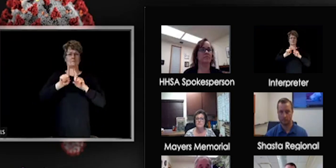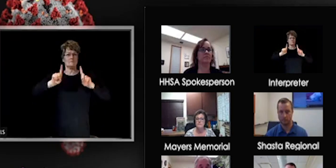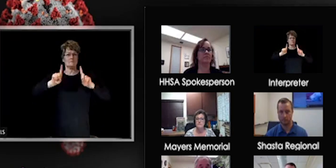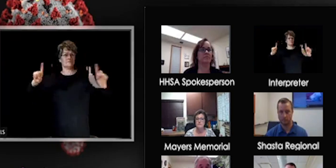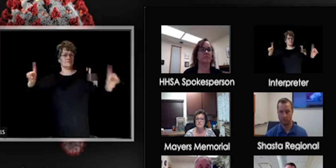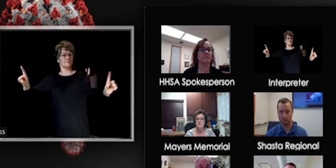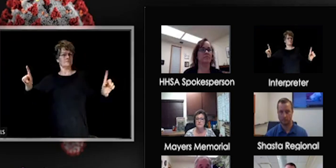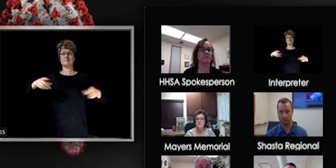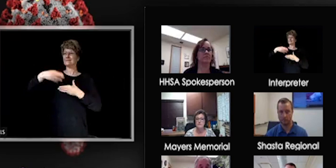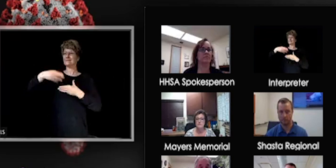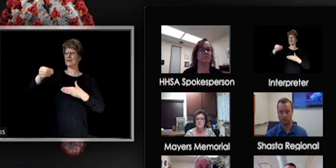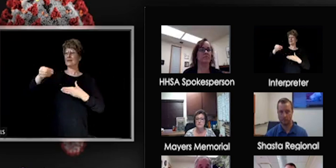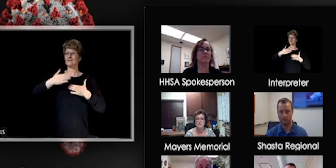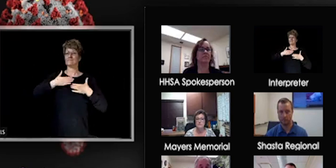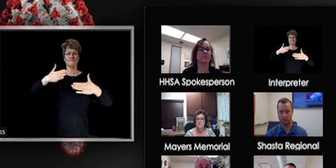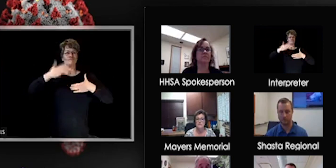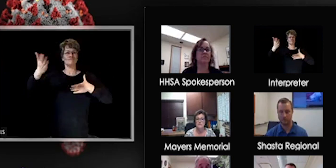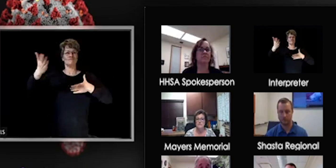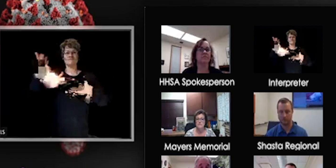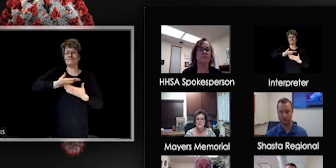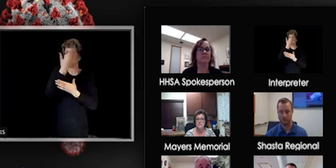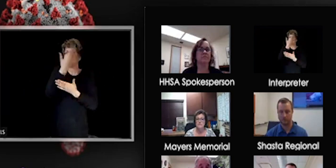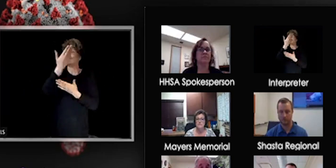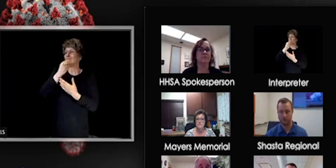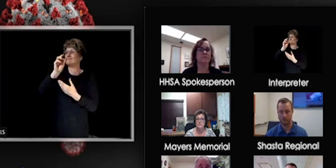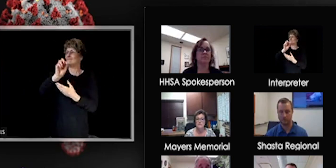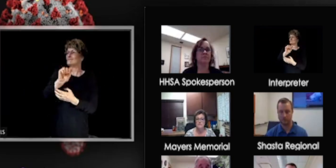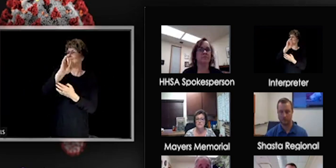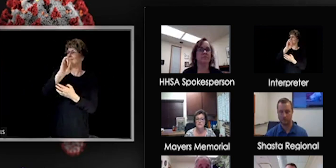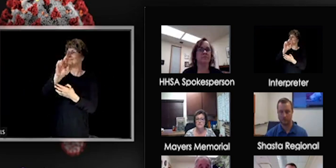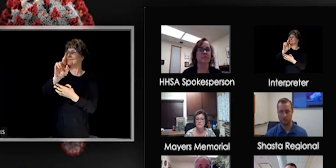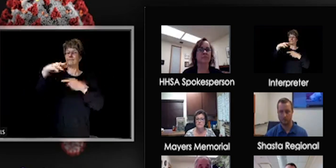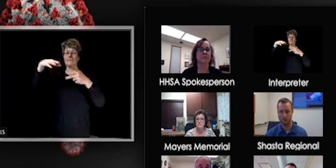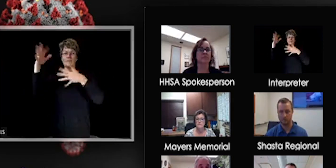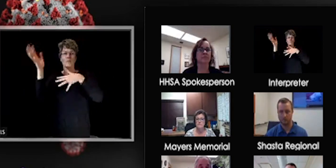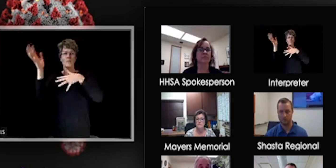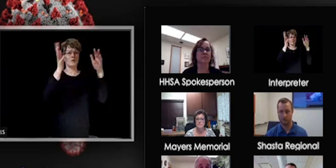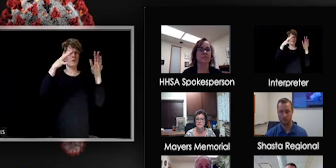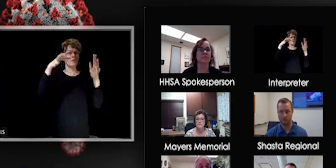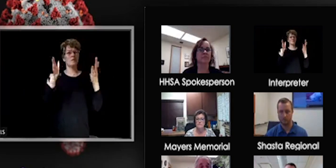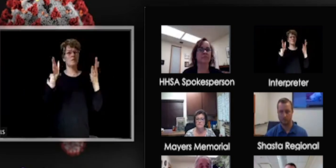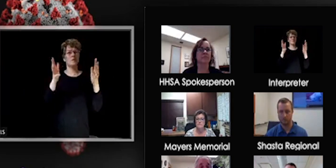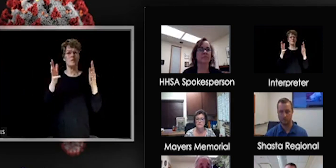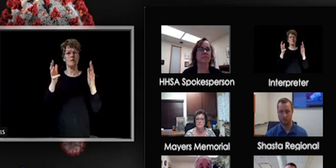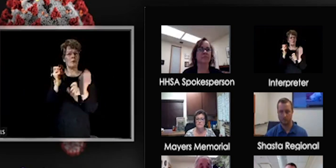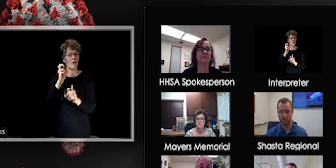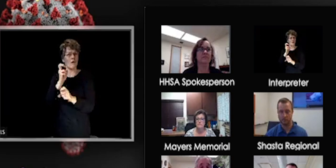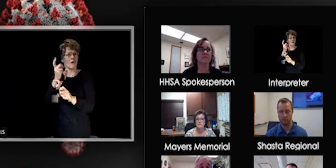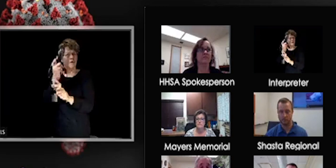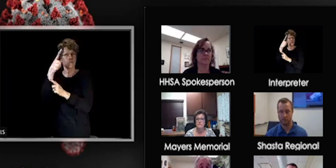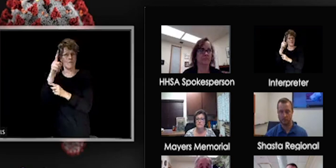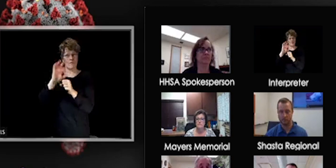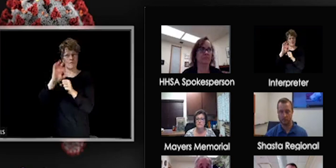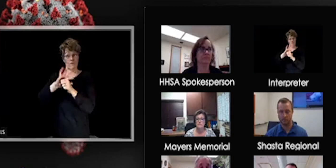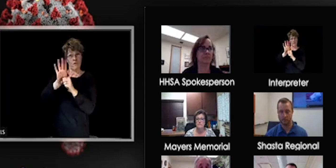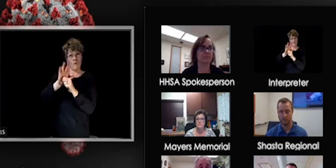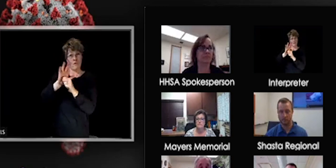get fresh air and there’s wind blowing that makes it hard for transmission. The reasons